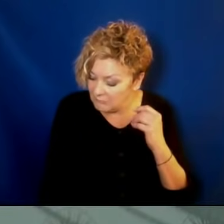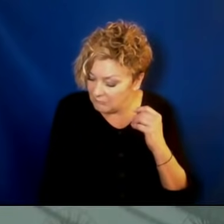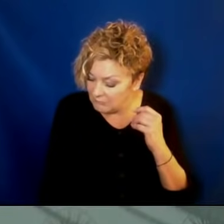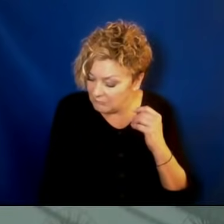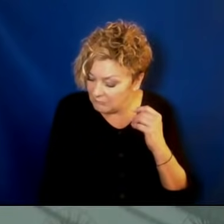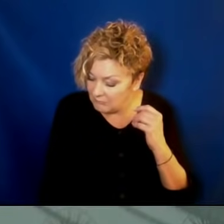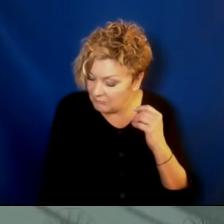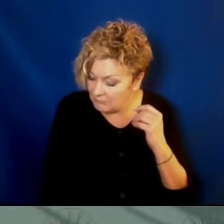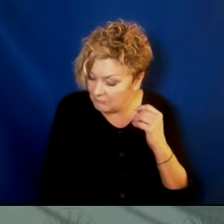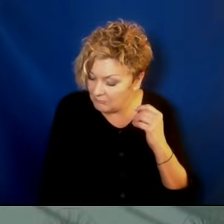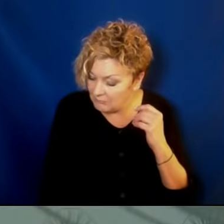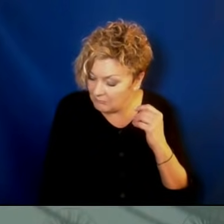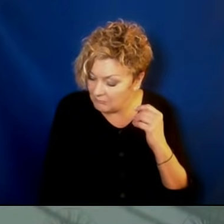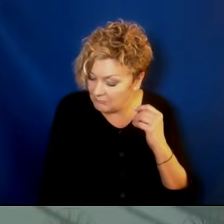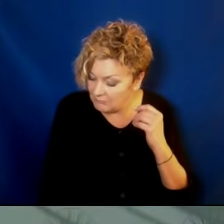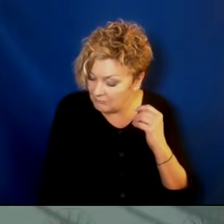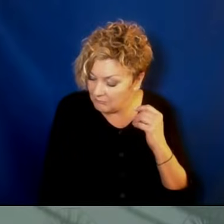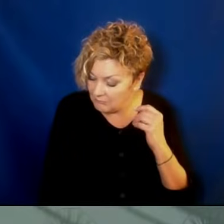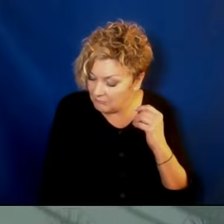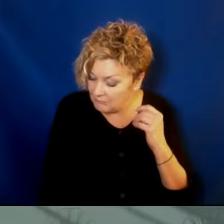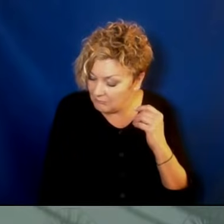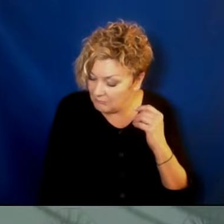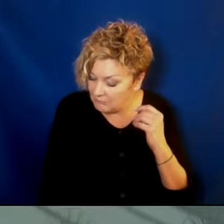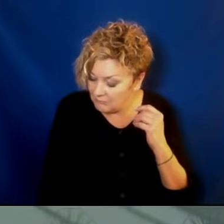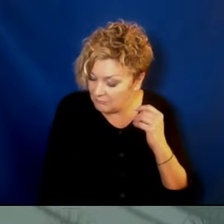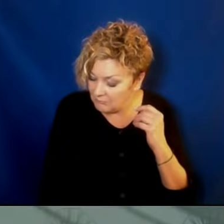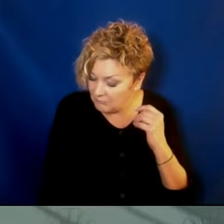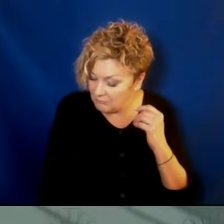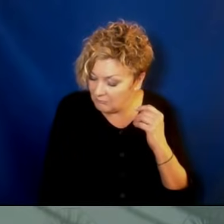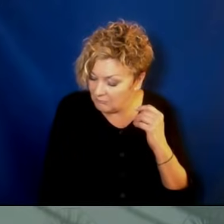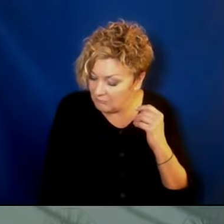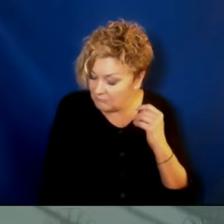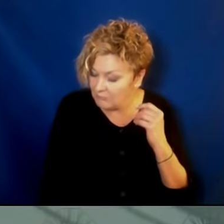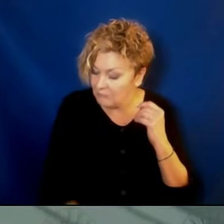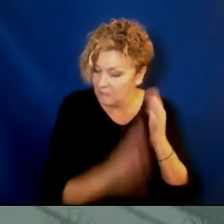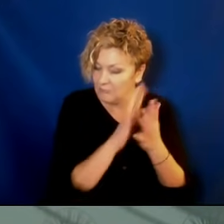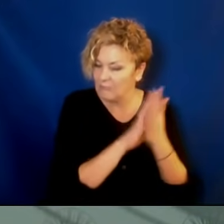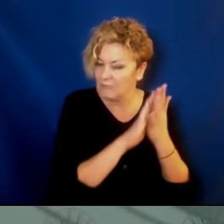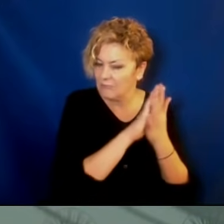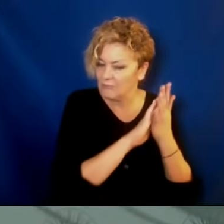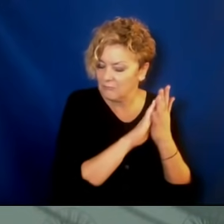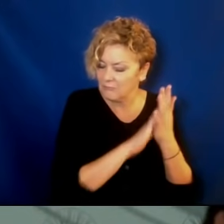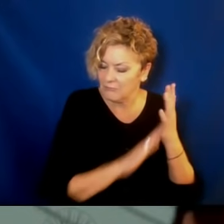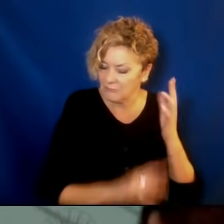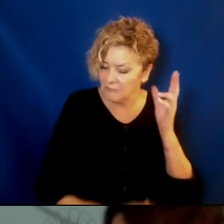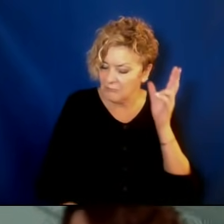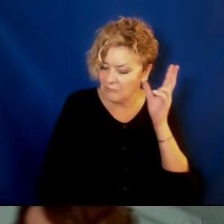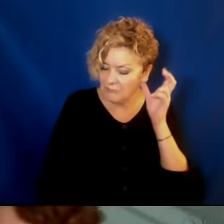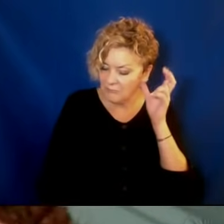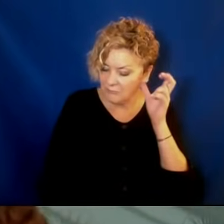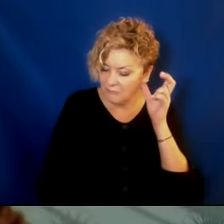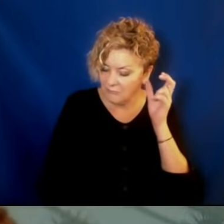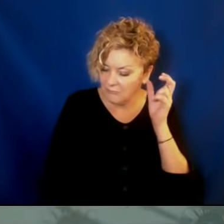the next little while we will prepare for that for a while. Before I ask you for a follow-up,